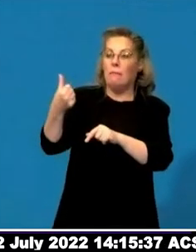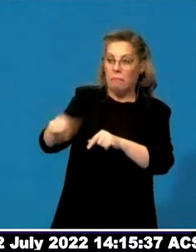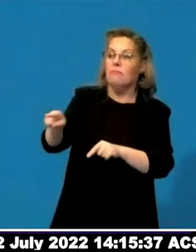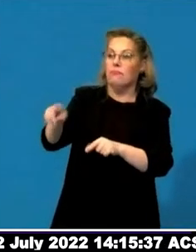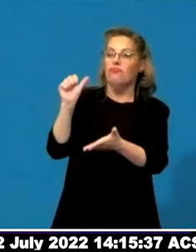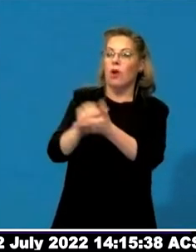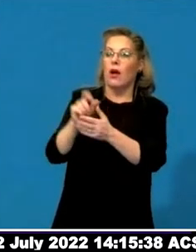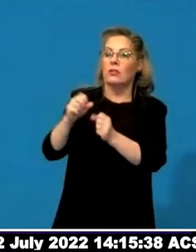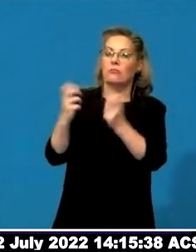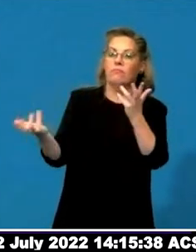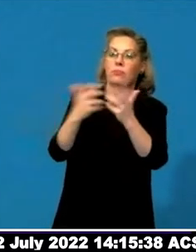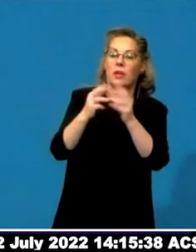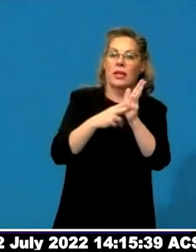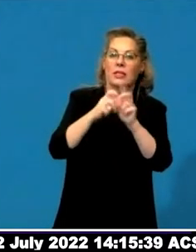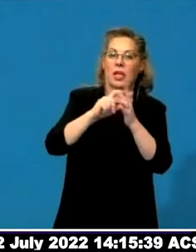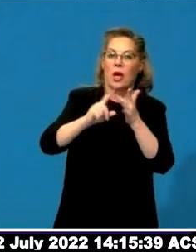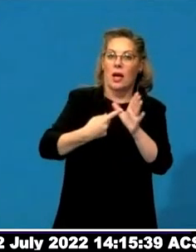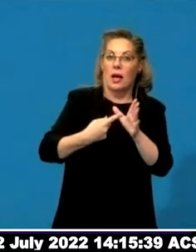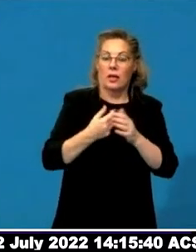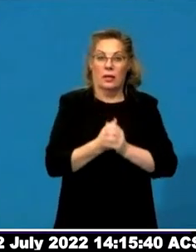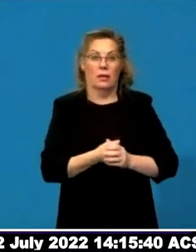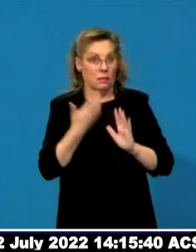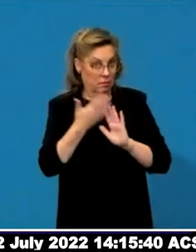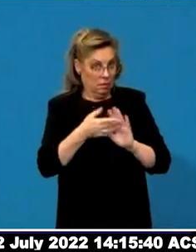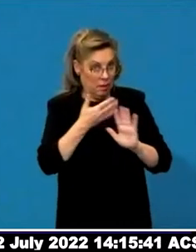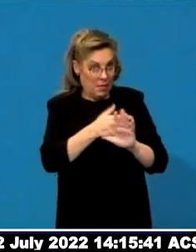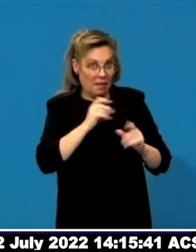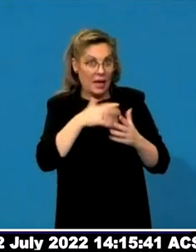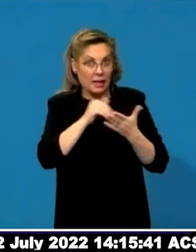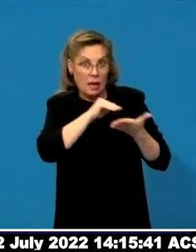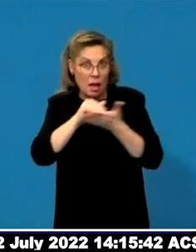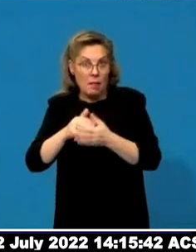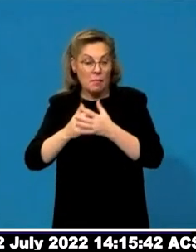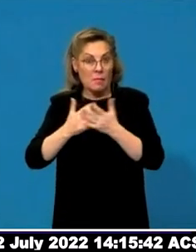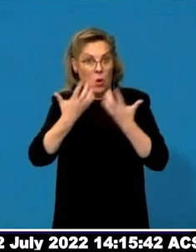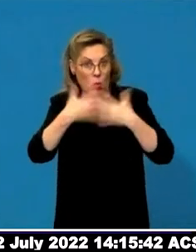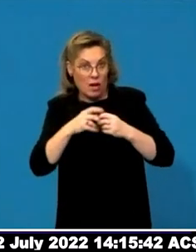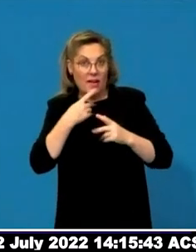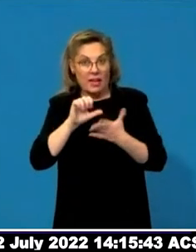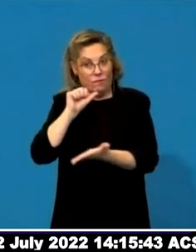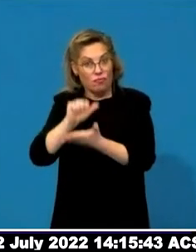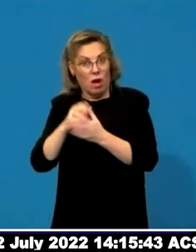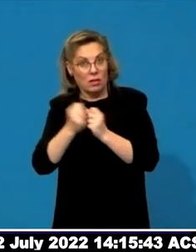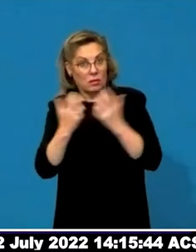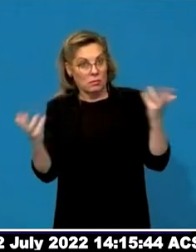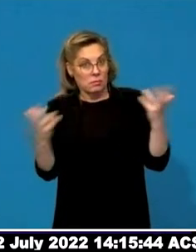They help with all your requirements. You have said, I think, elsewhere in your statement